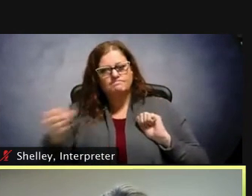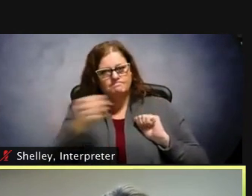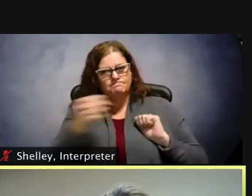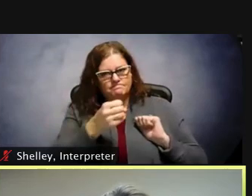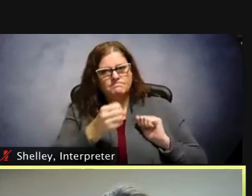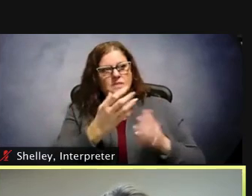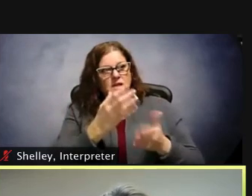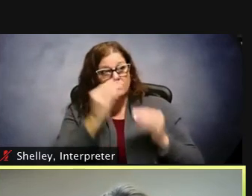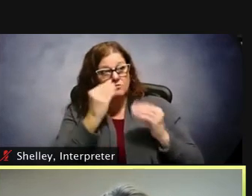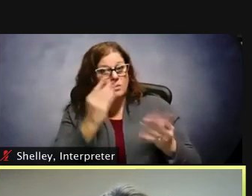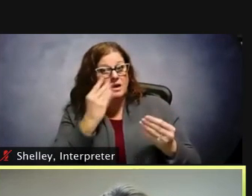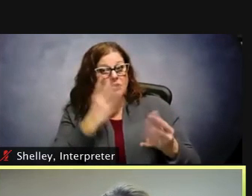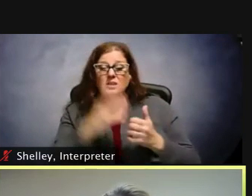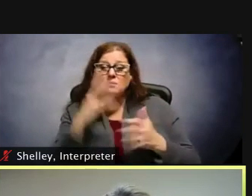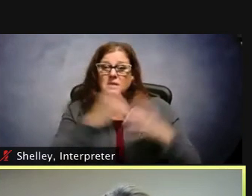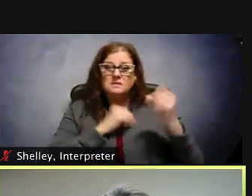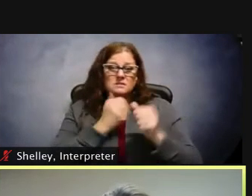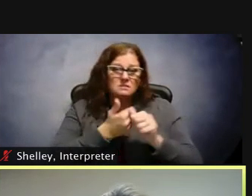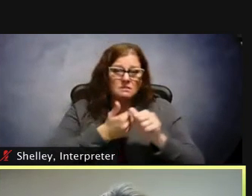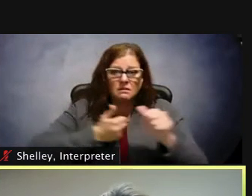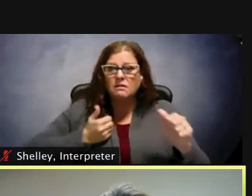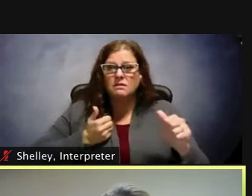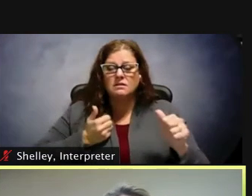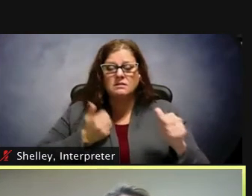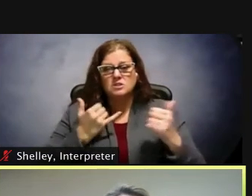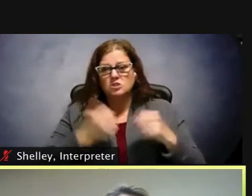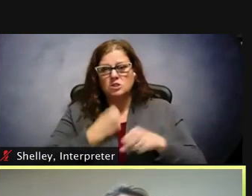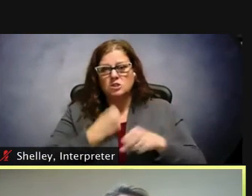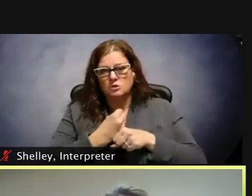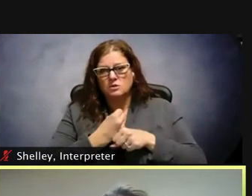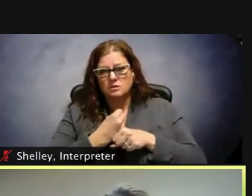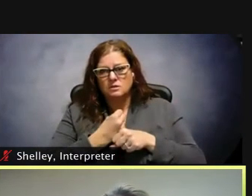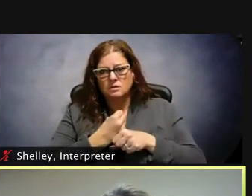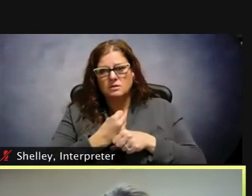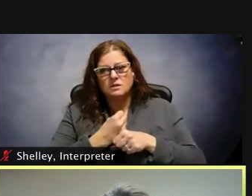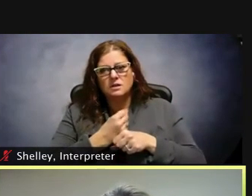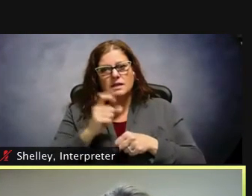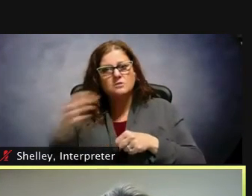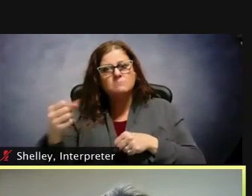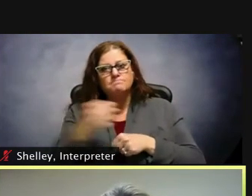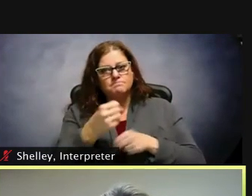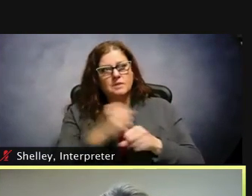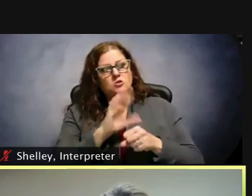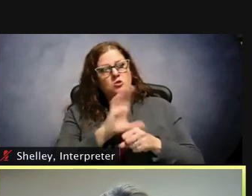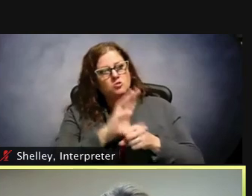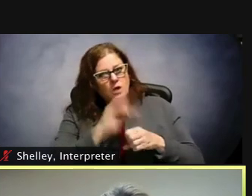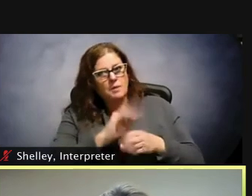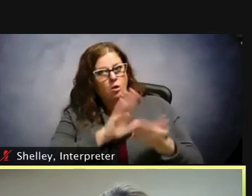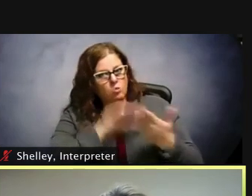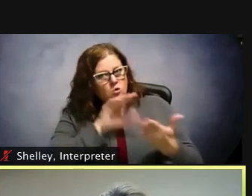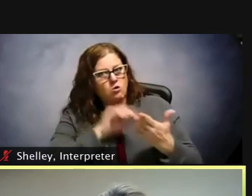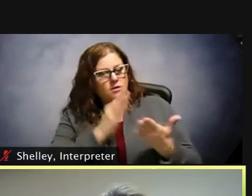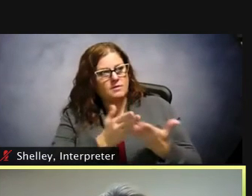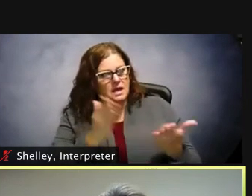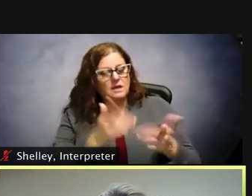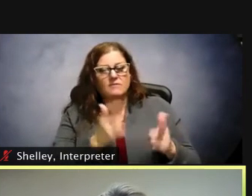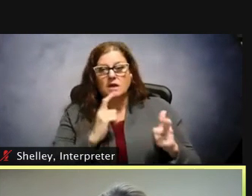because he's missed so much this year. We need to get that curriculum in as quickly as possible